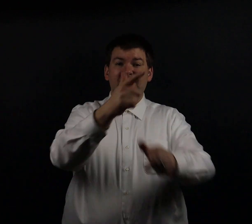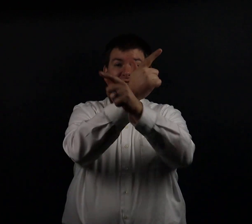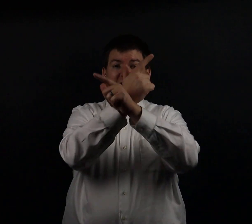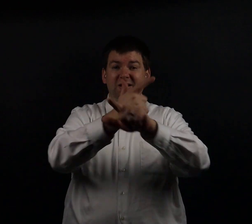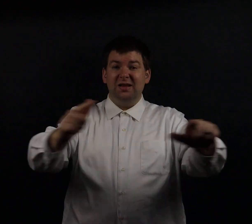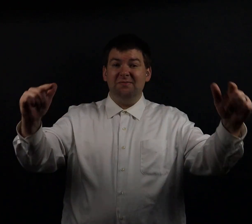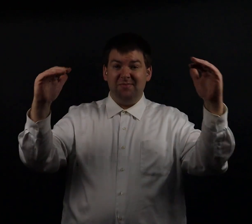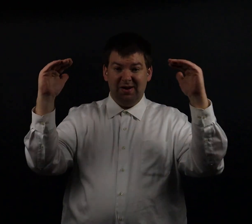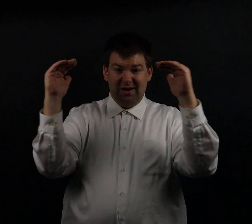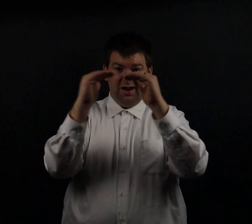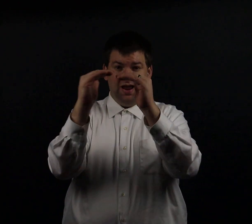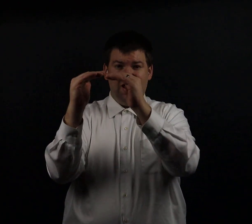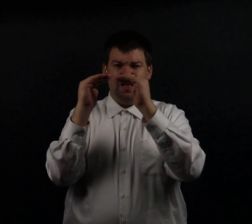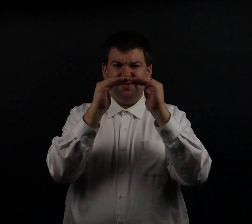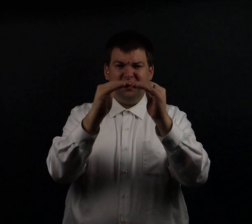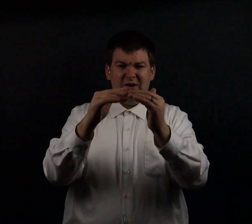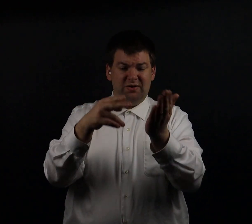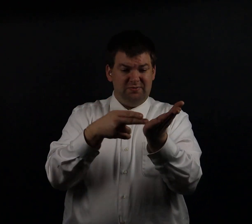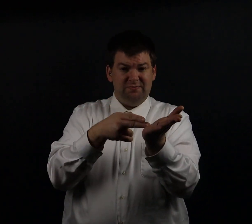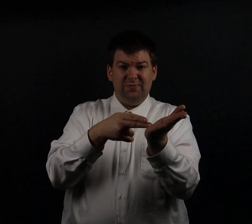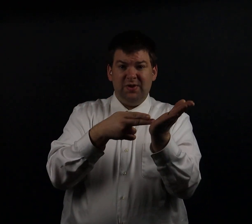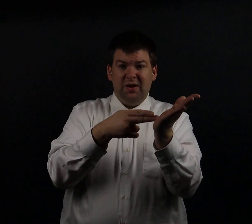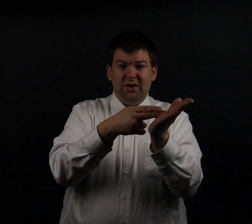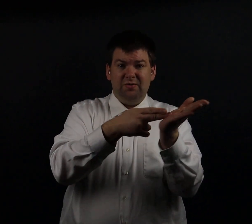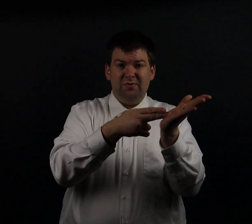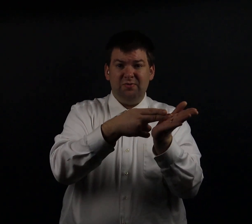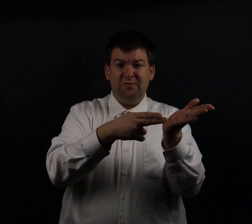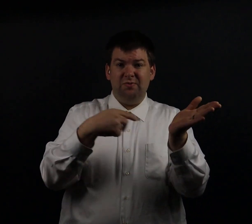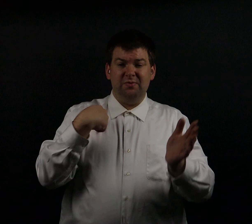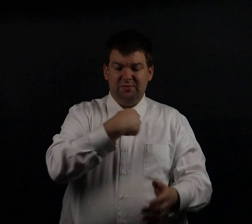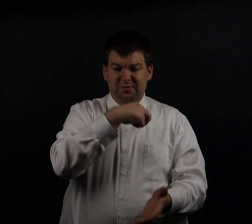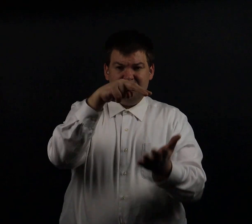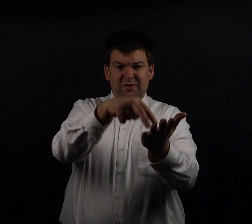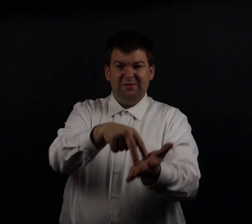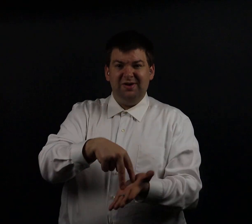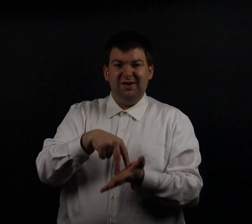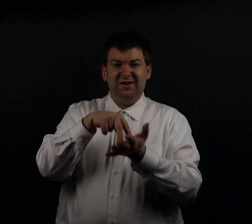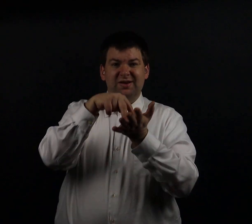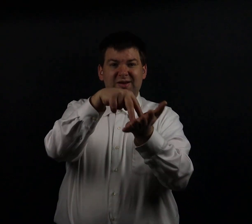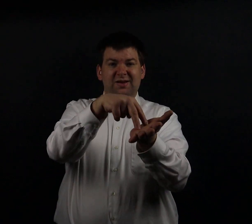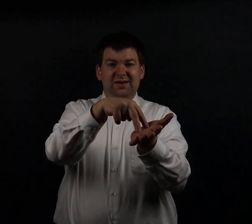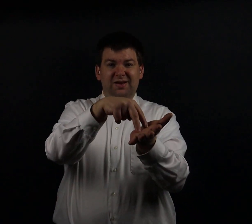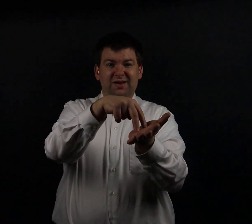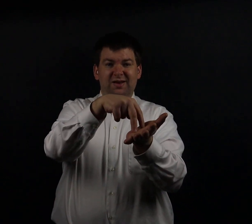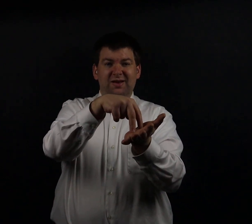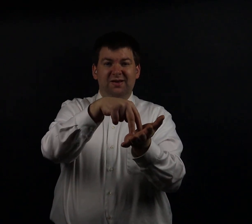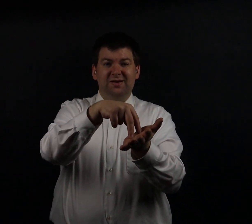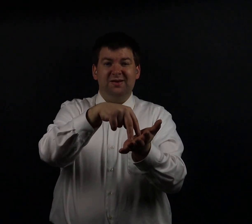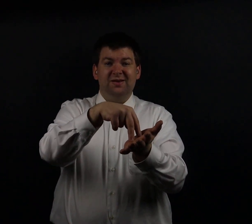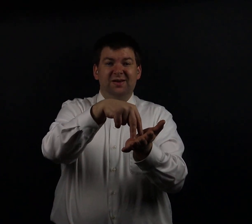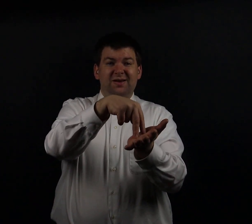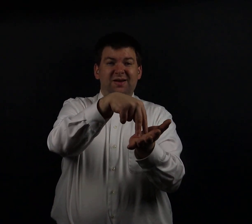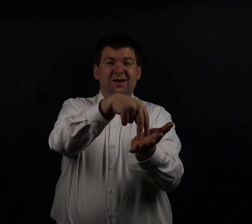I love the liberty, the justice, and the truth on which we stand.